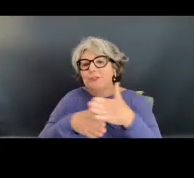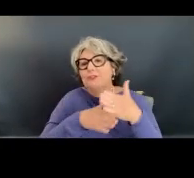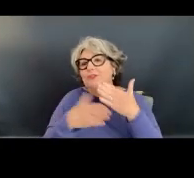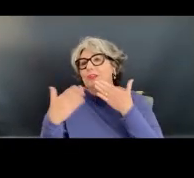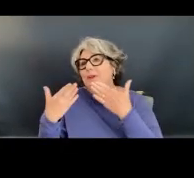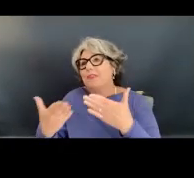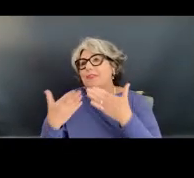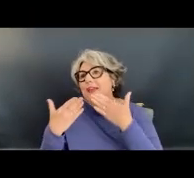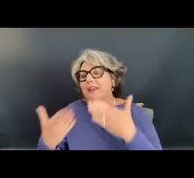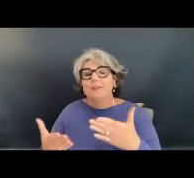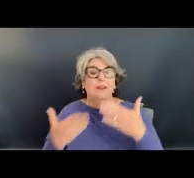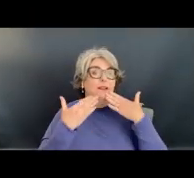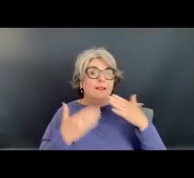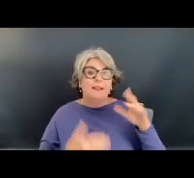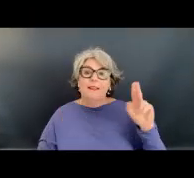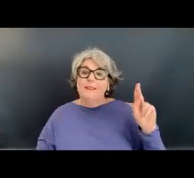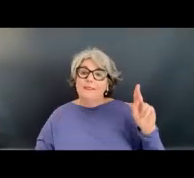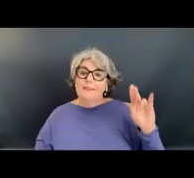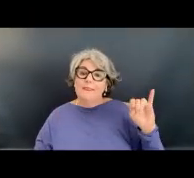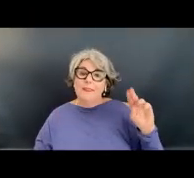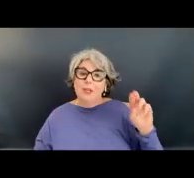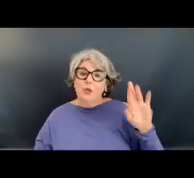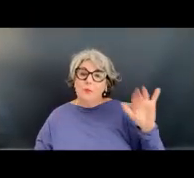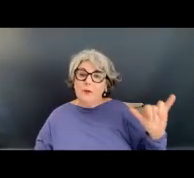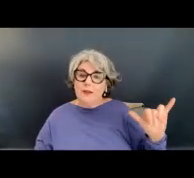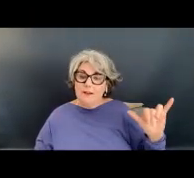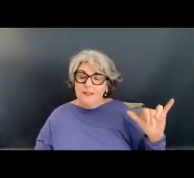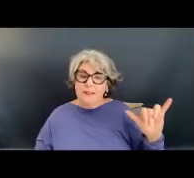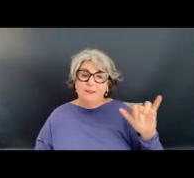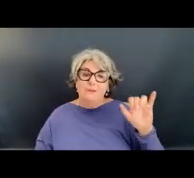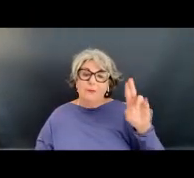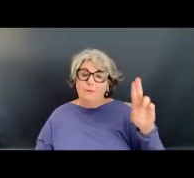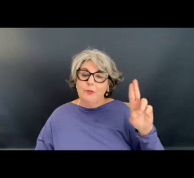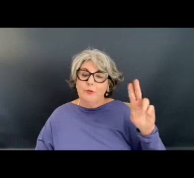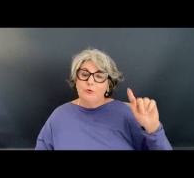And thank you, Kimberly from EU Teach Institute for sharing.